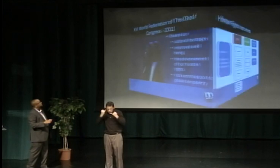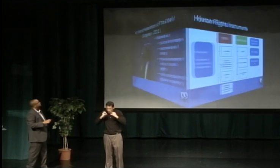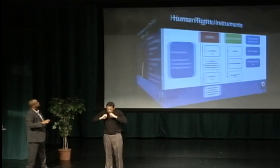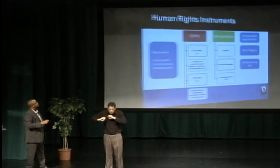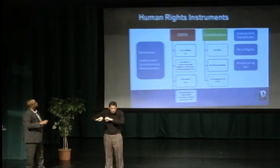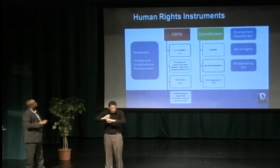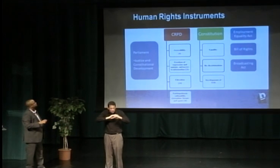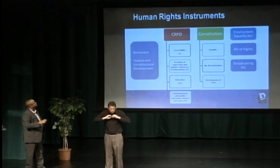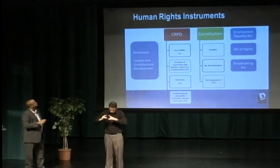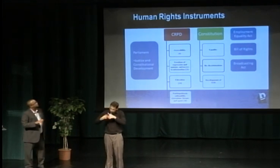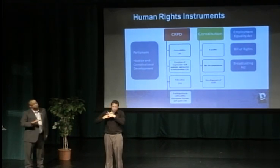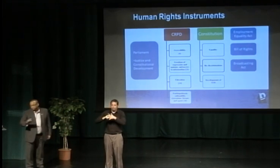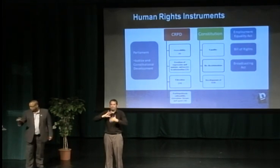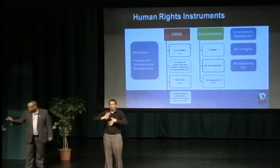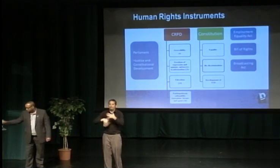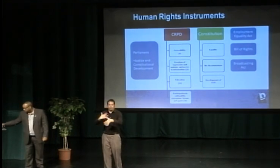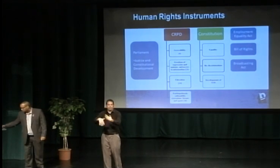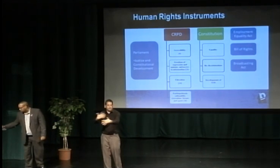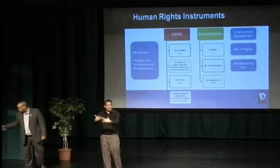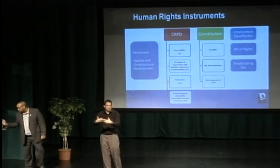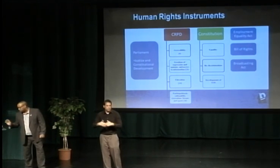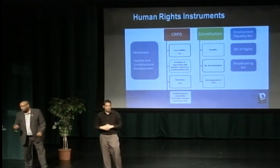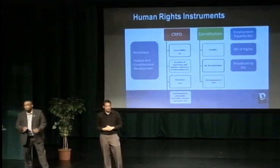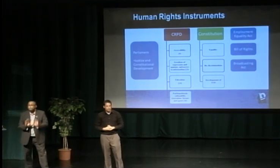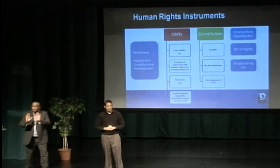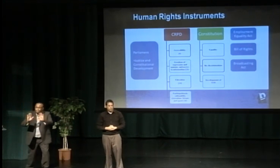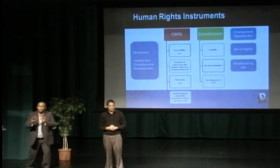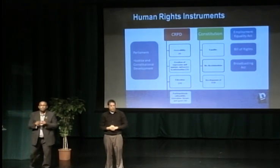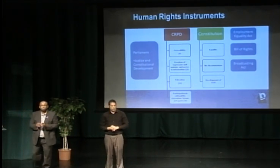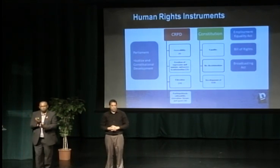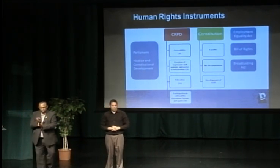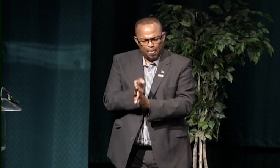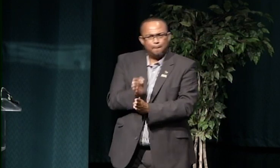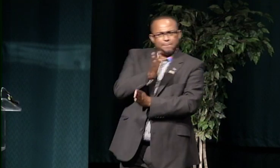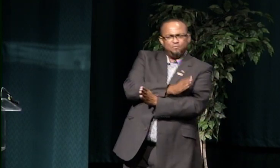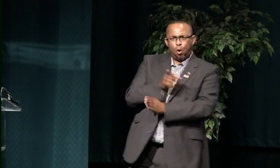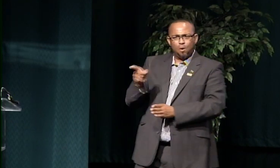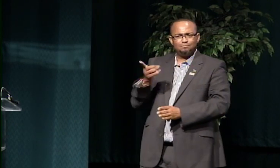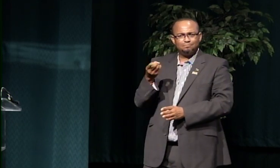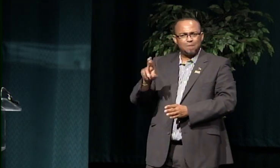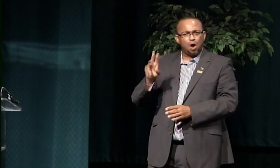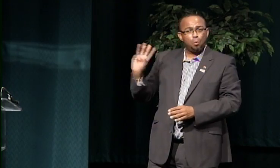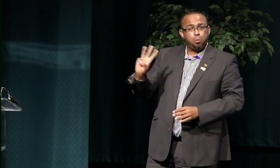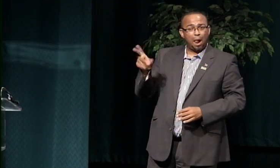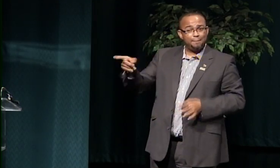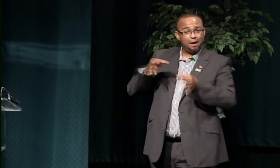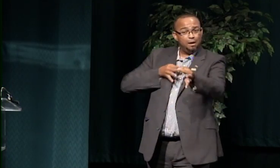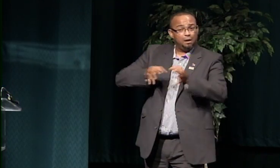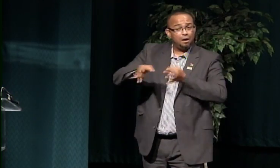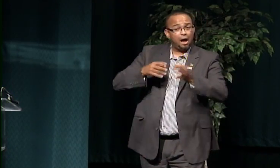So it became a rich contribution to global prosperity.